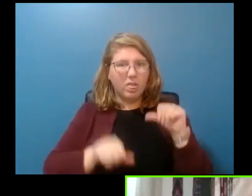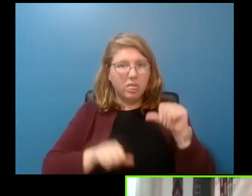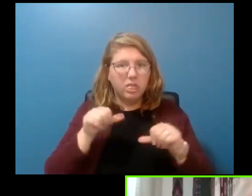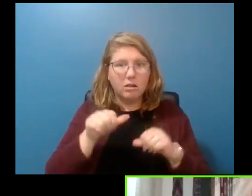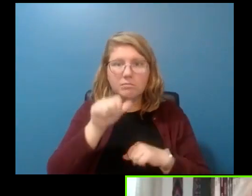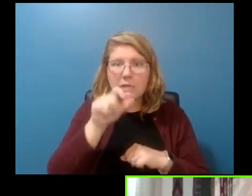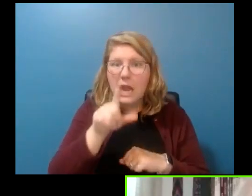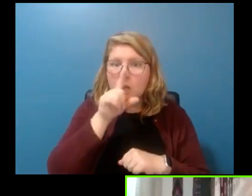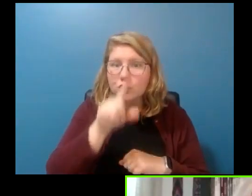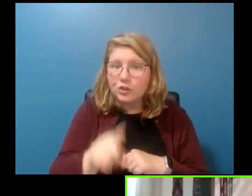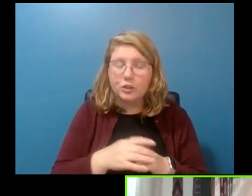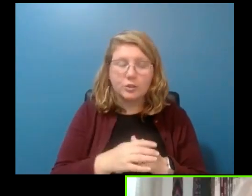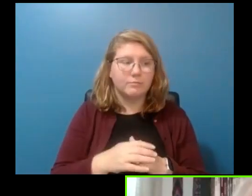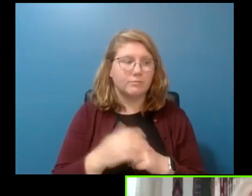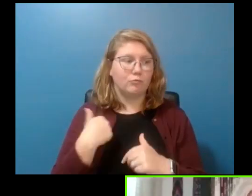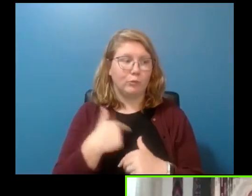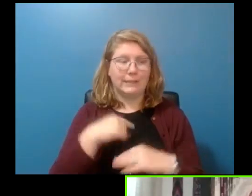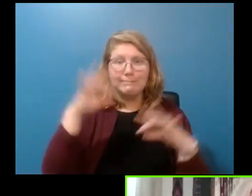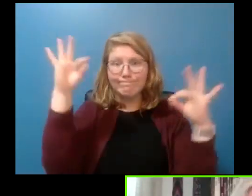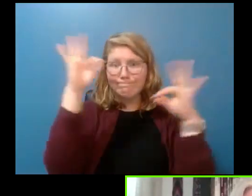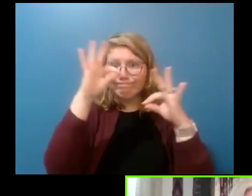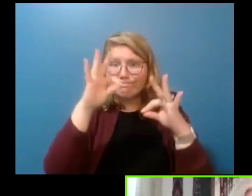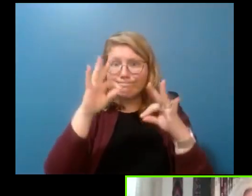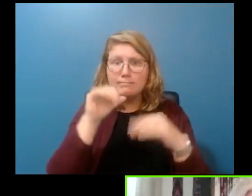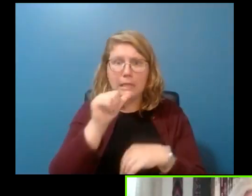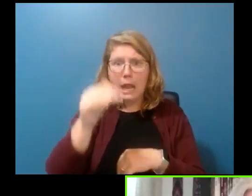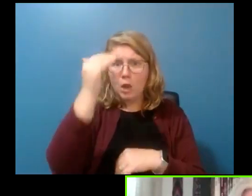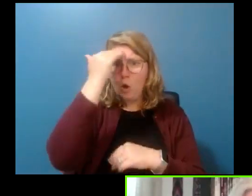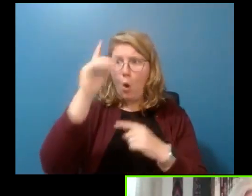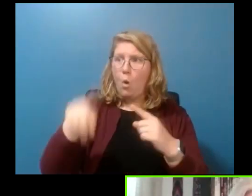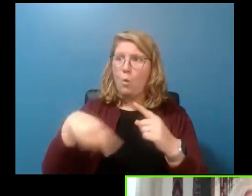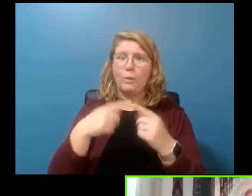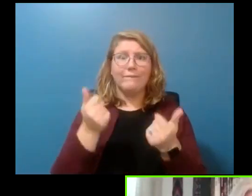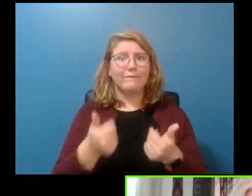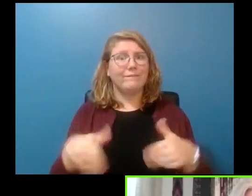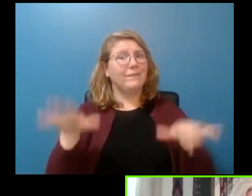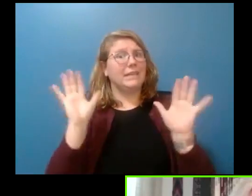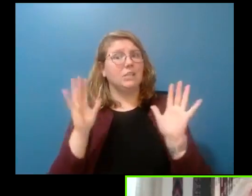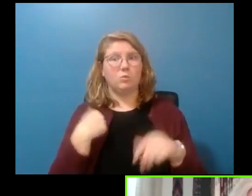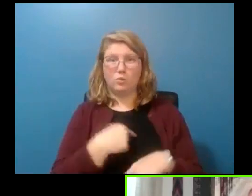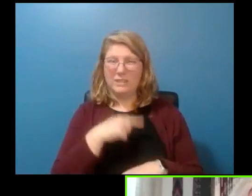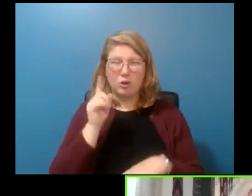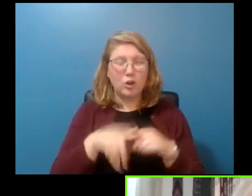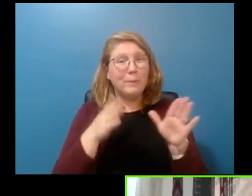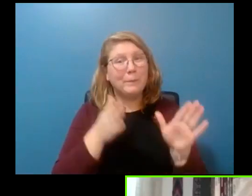And perhaps there were more times to connect to other individuals, even within your